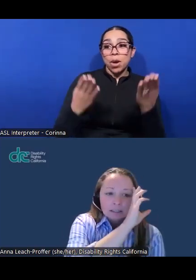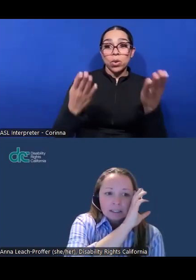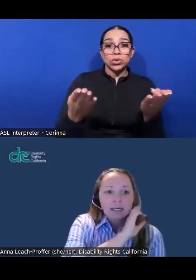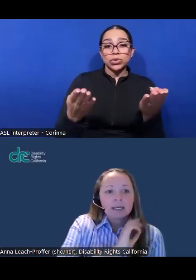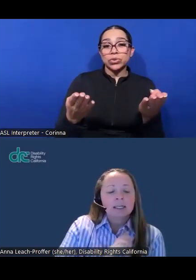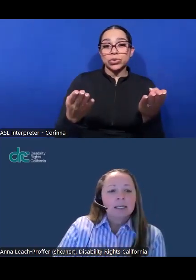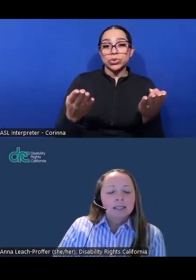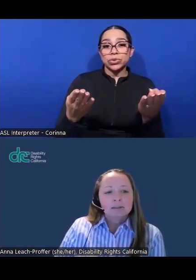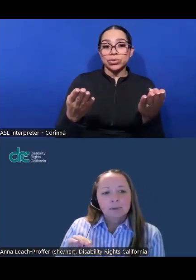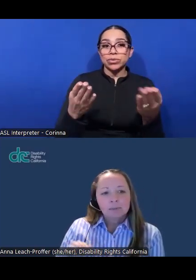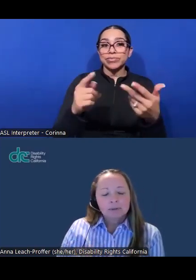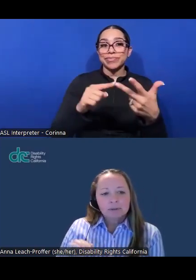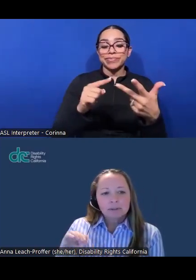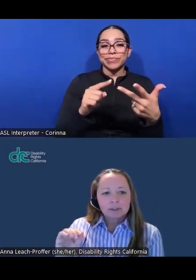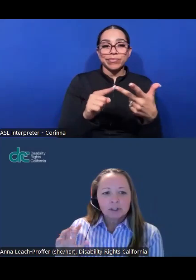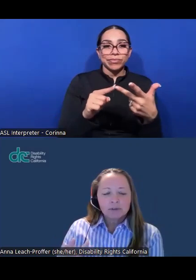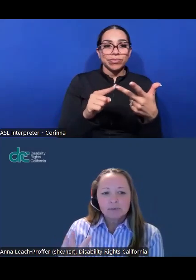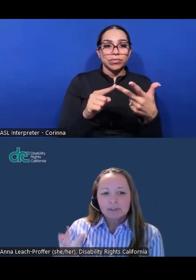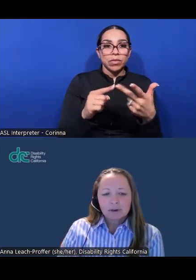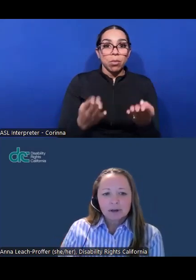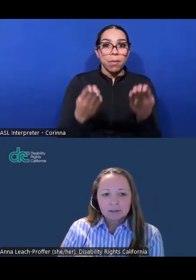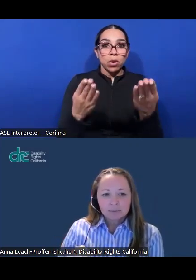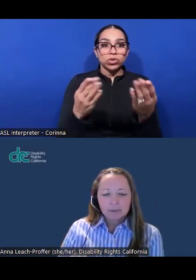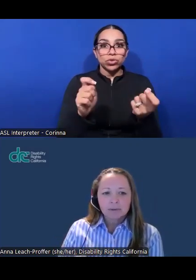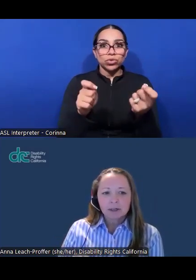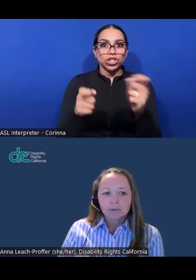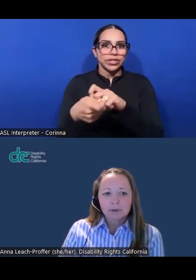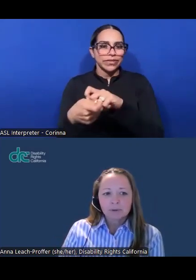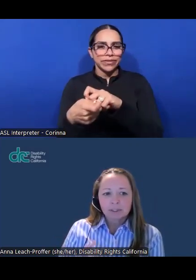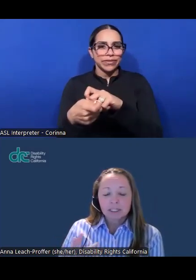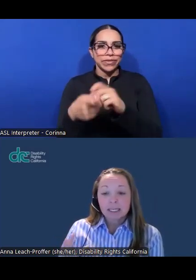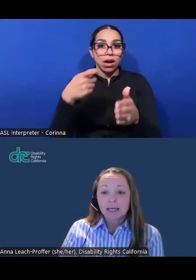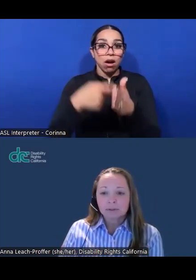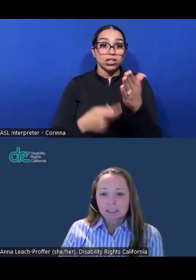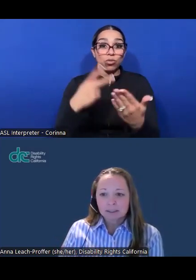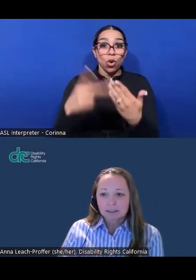today is a proposal to shift the cost of program growth to counties.